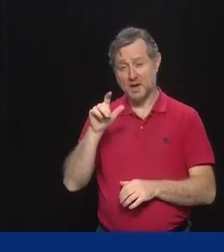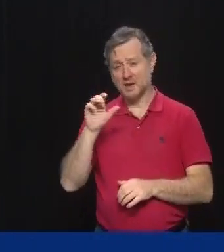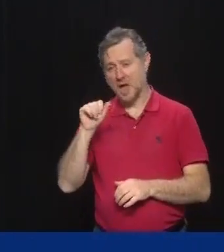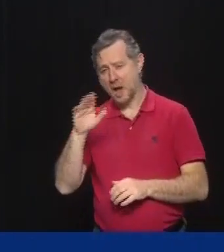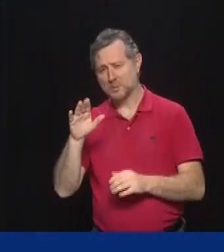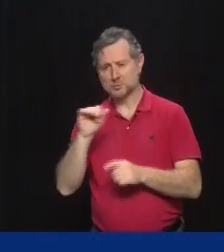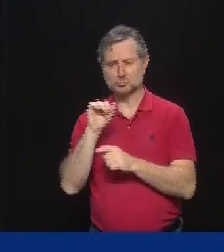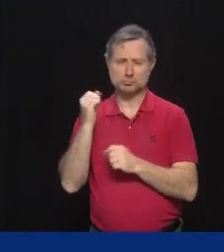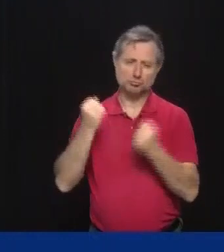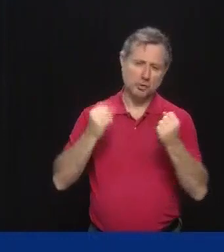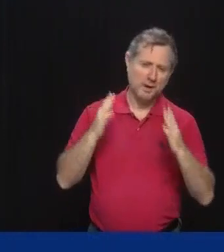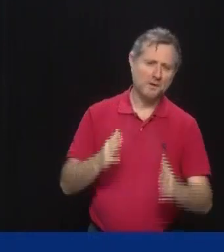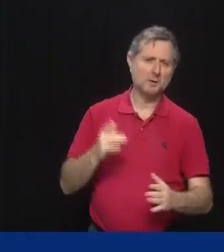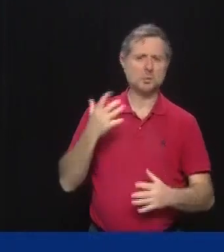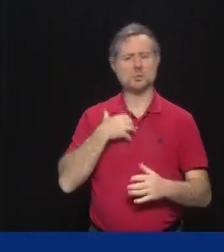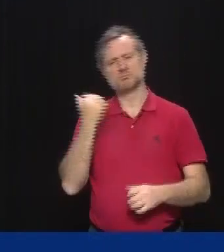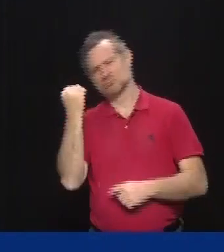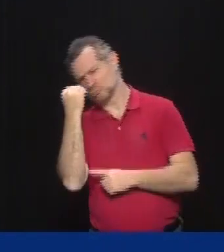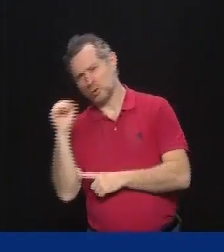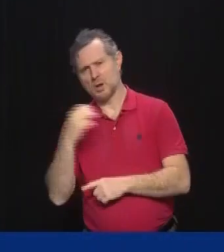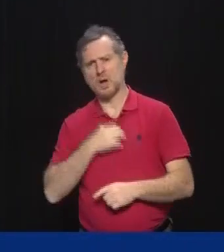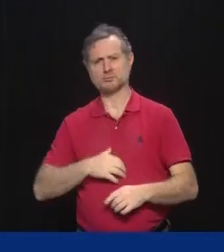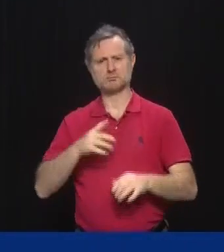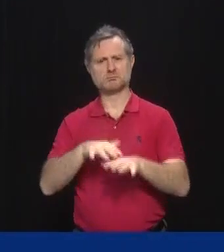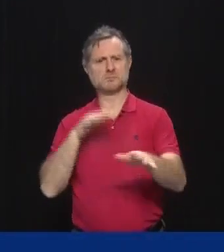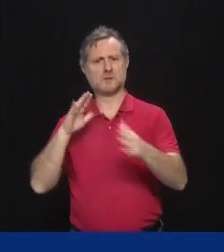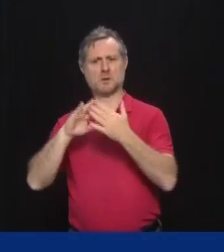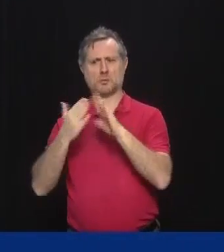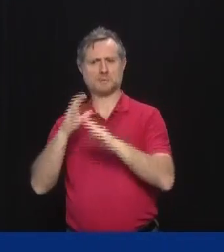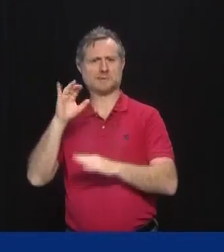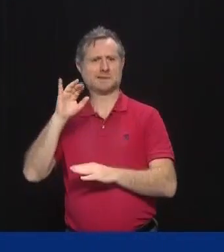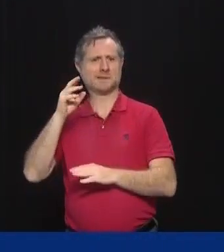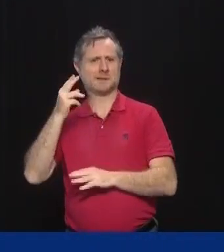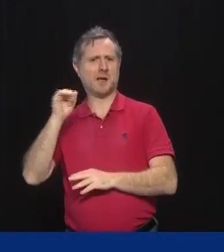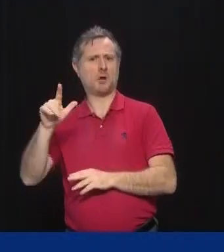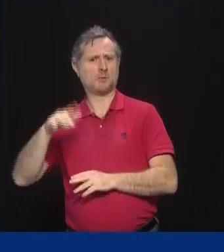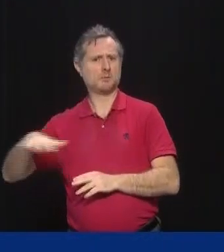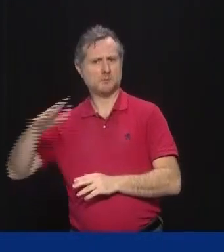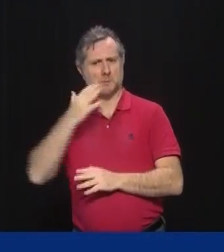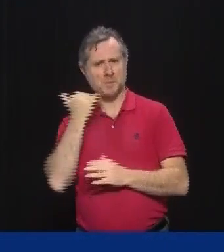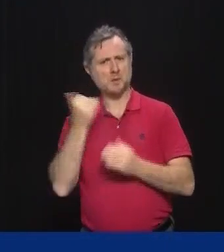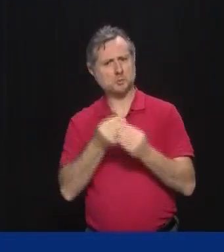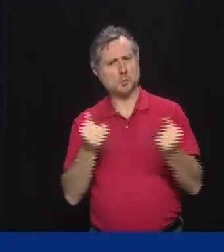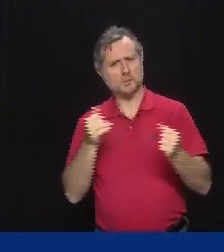Reporter: YOU MAY BE AWARE THERE ARE CAB DRIVERS ON HUNGER